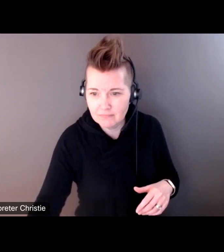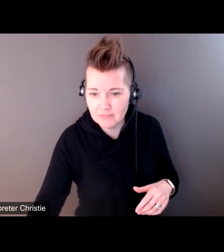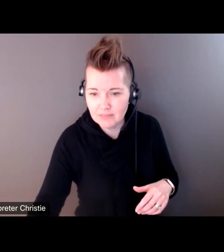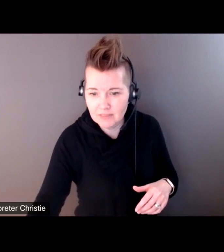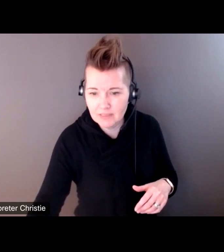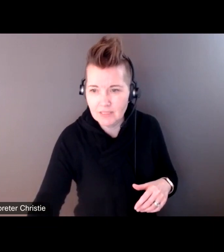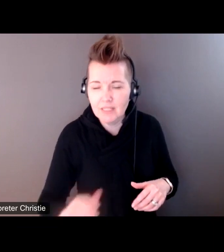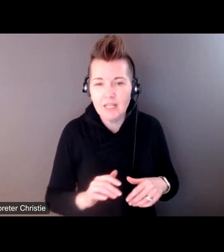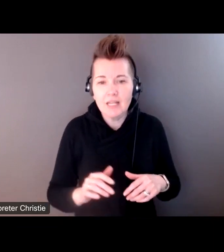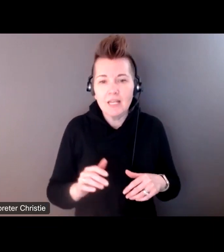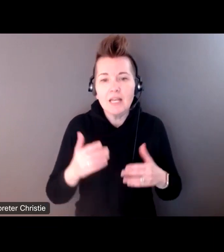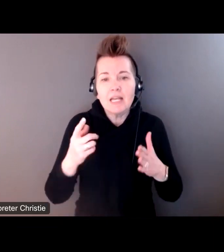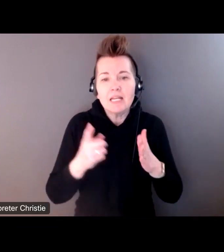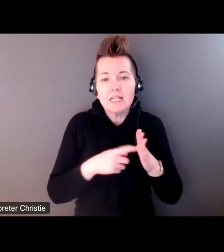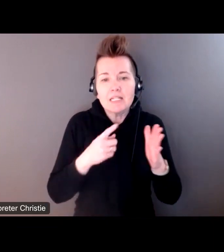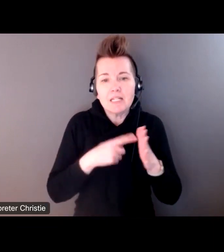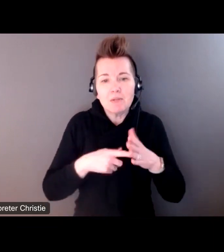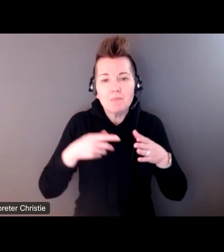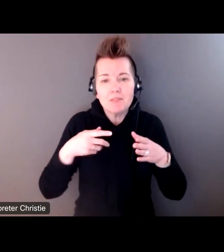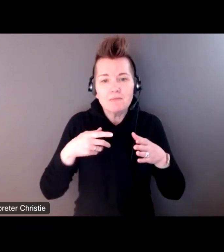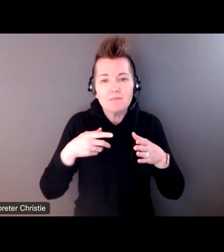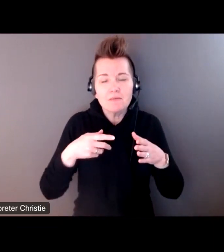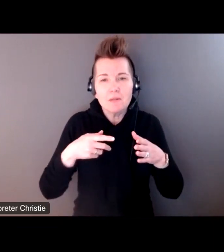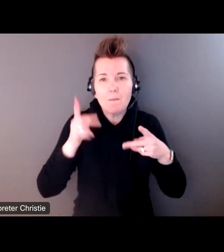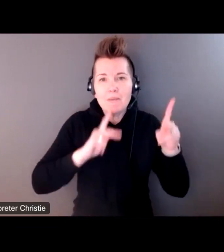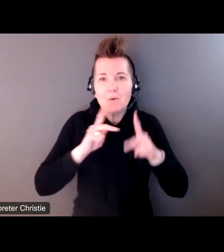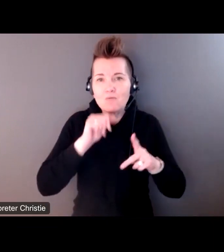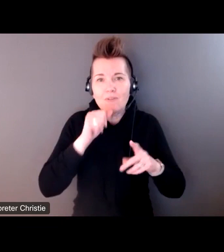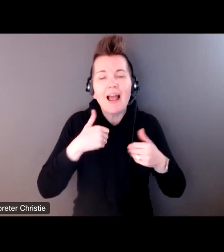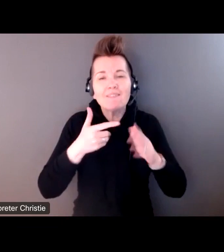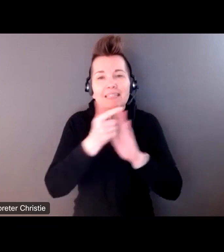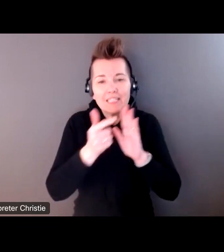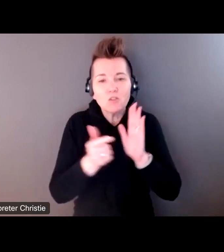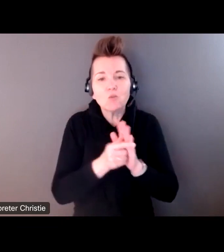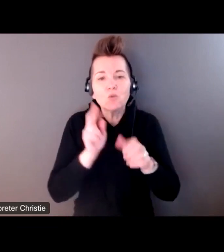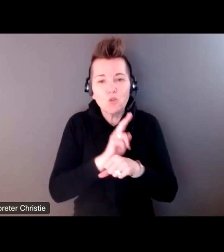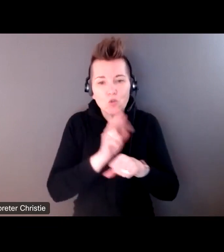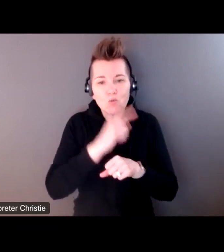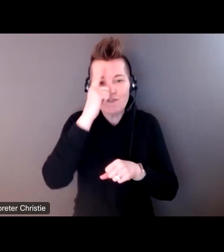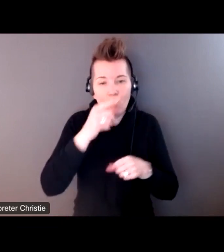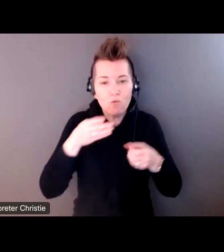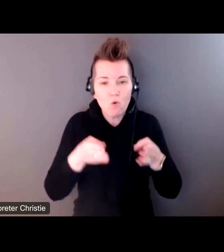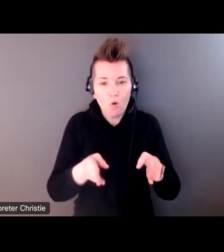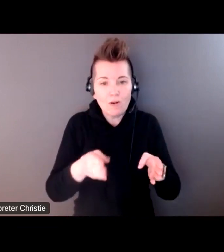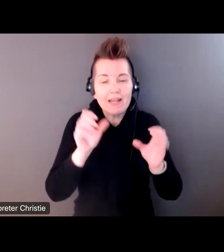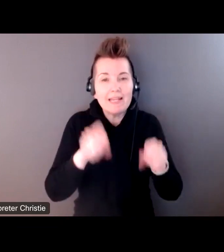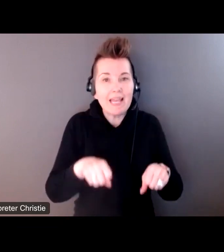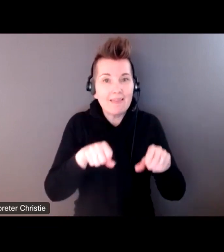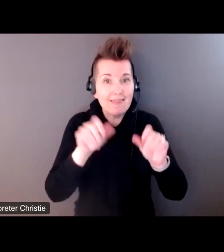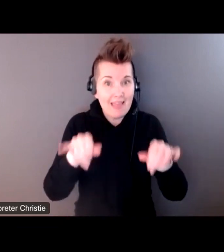having full legal use of the road. Can the single file signage be the new norm for all future construction projects?